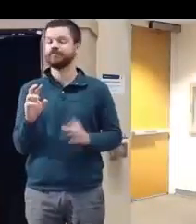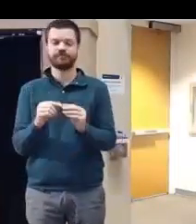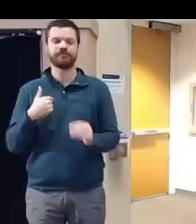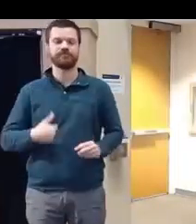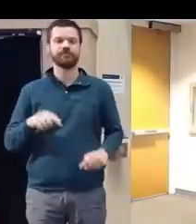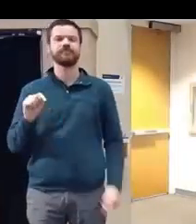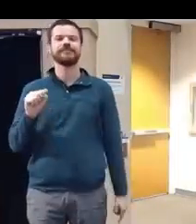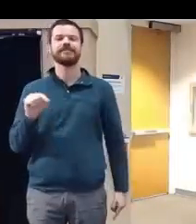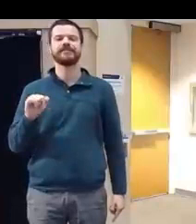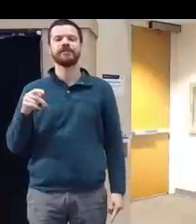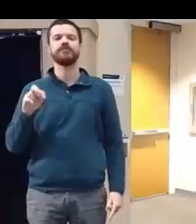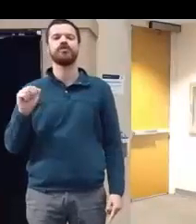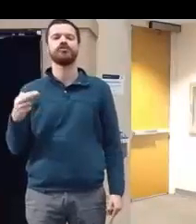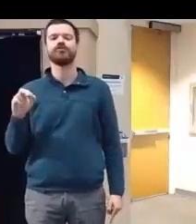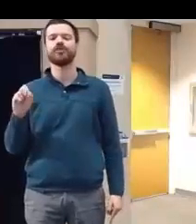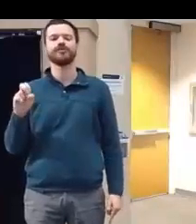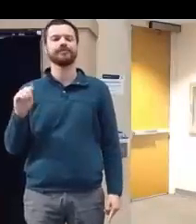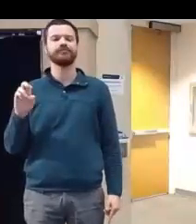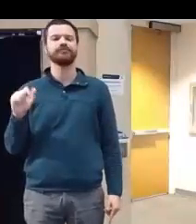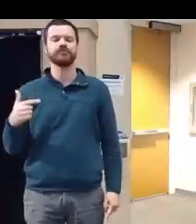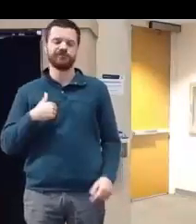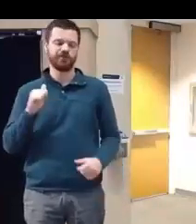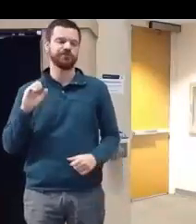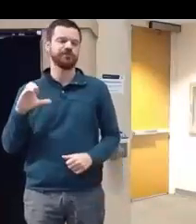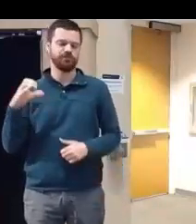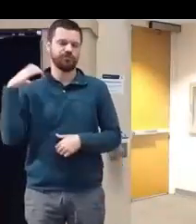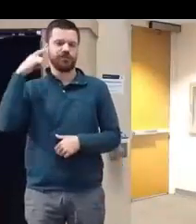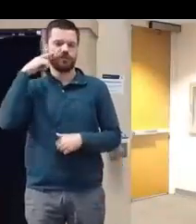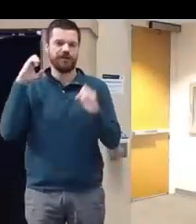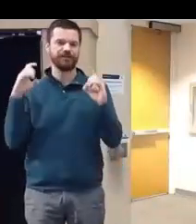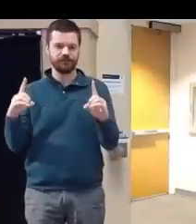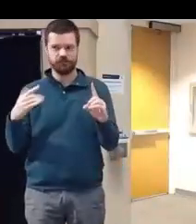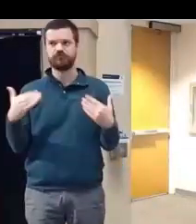is sappora Rosenberg and I'm the associate chair for Education it gives me tremendous